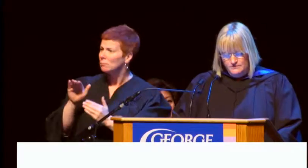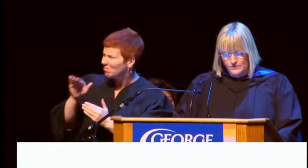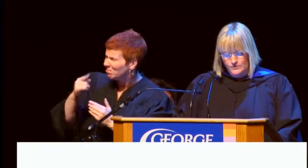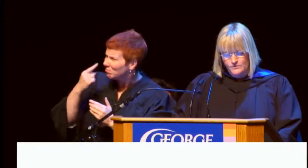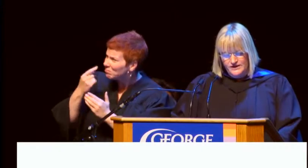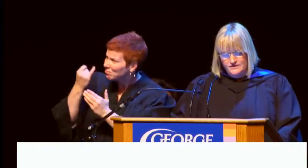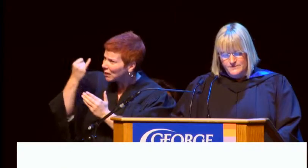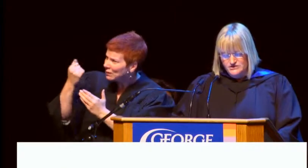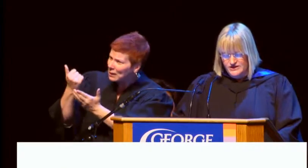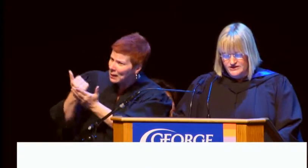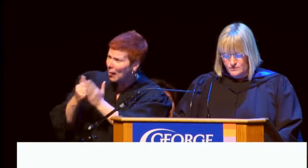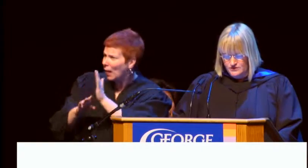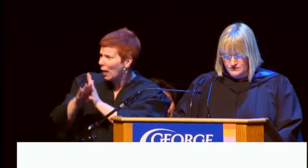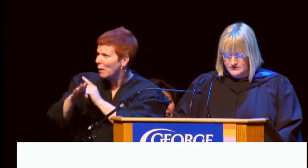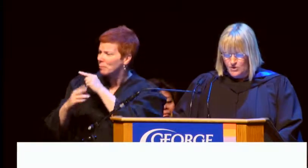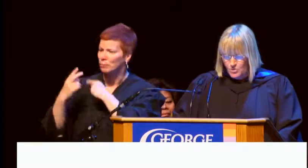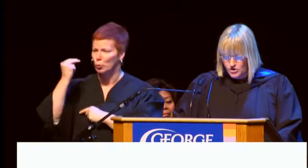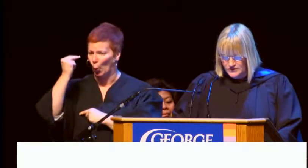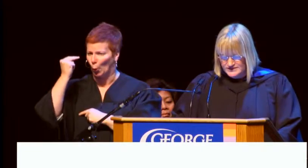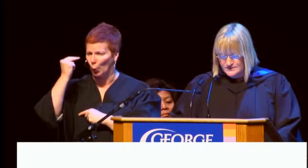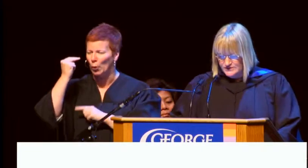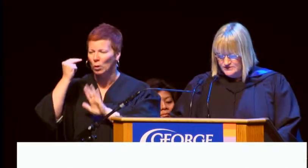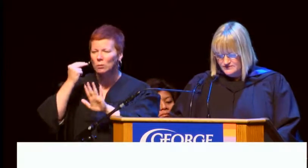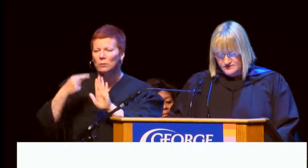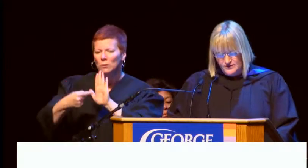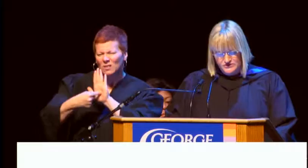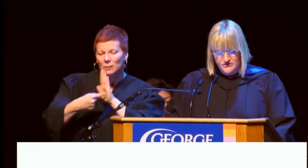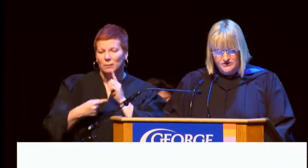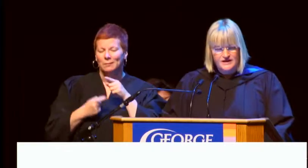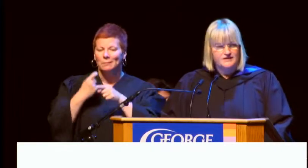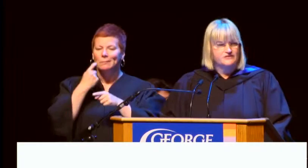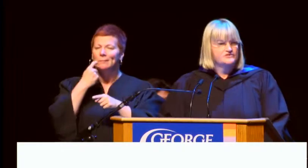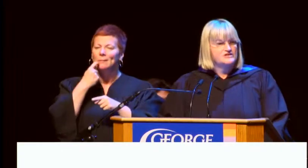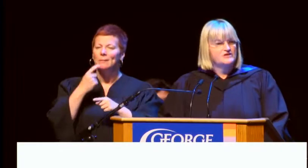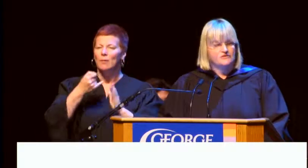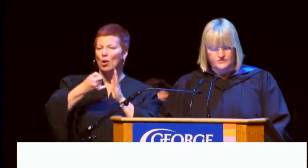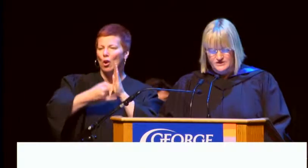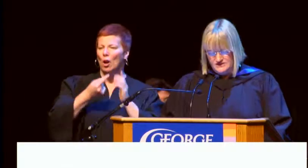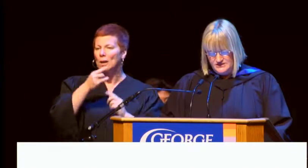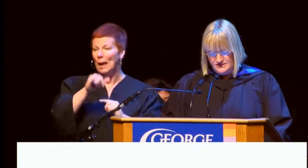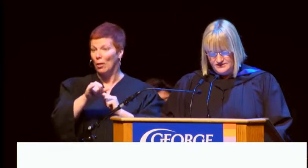BUT WHEN WE HAD A MAJOR ANDY WARHOL EXHIBIT COME TO THE ART GALLERY OF ONTARIO IN THE 1980S,